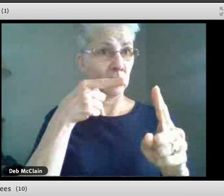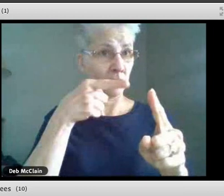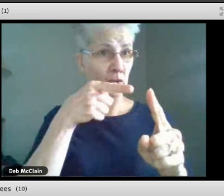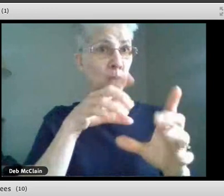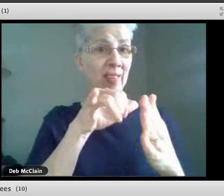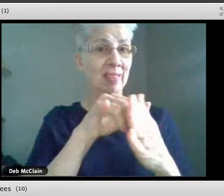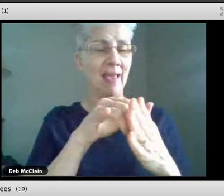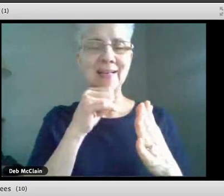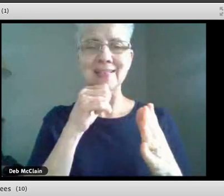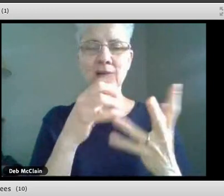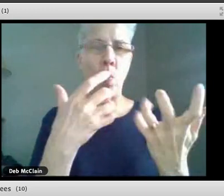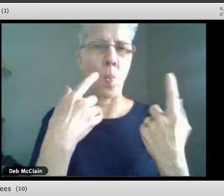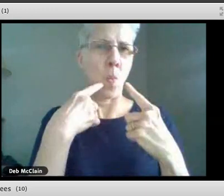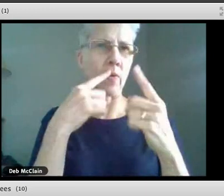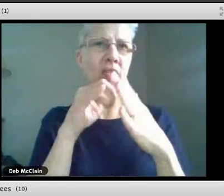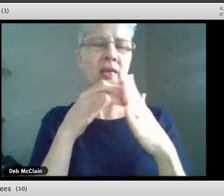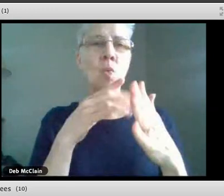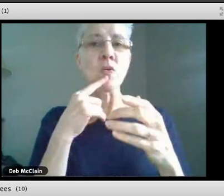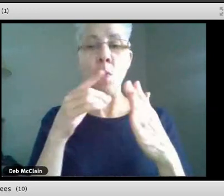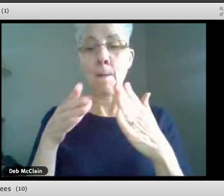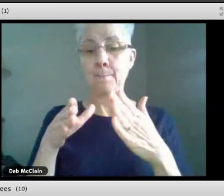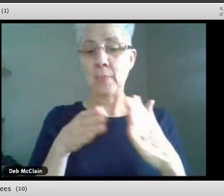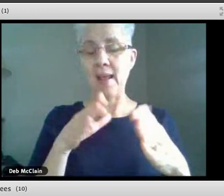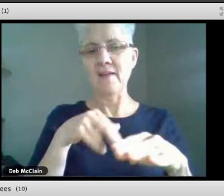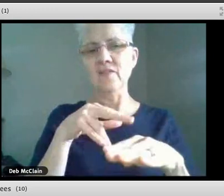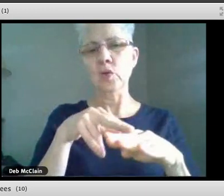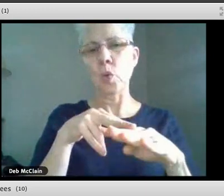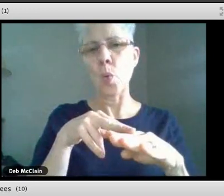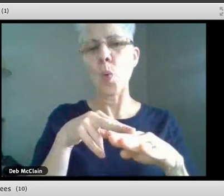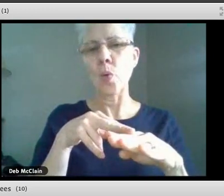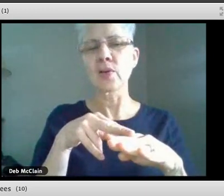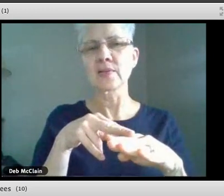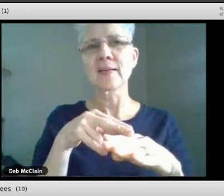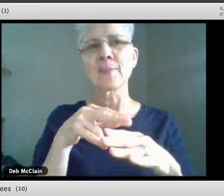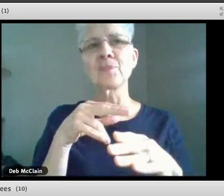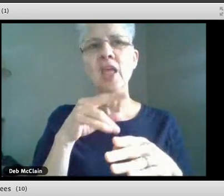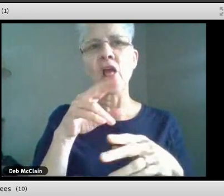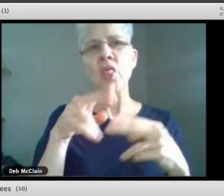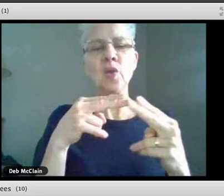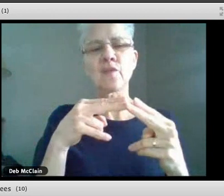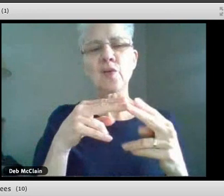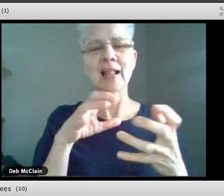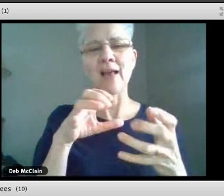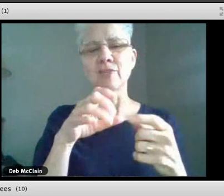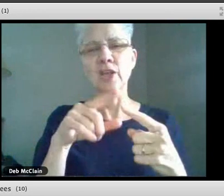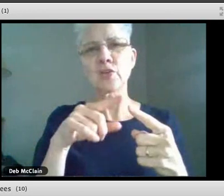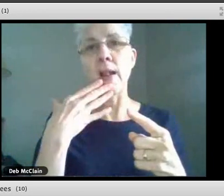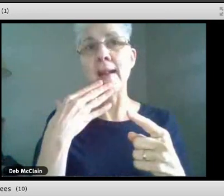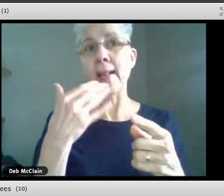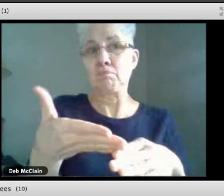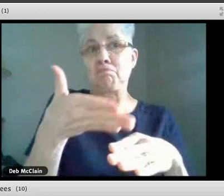and it didn't work out that way because when you make a plan, of course, the universe laughs at you, and it ended up even better than I could have ever imagined,